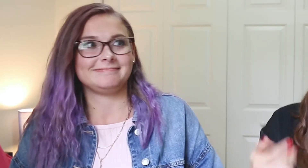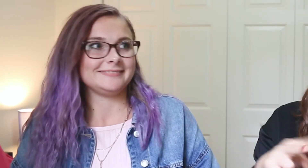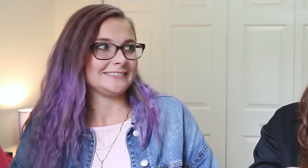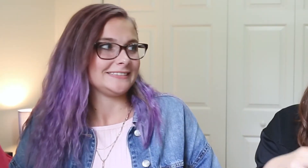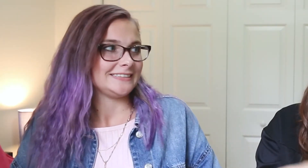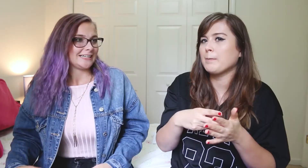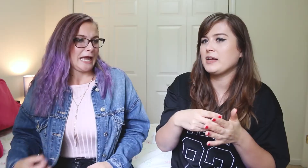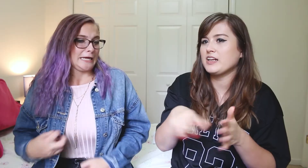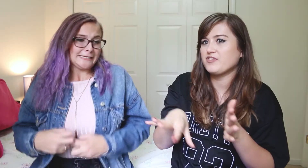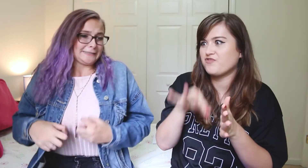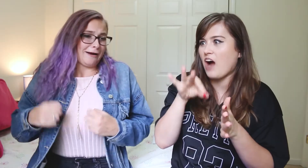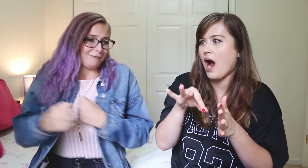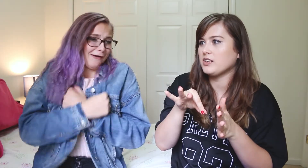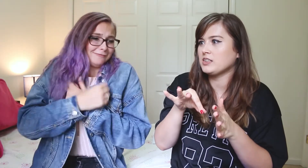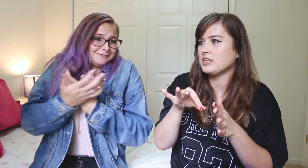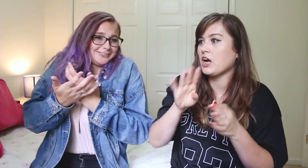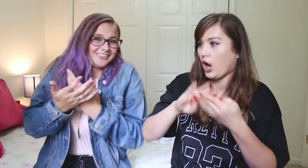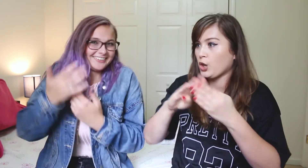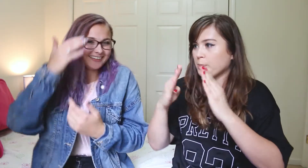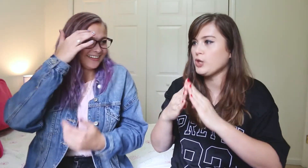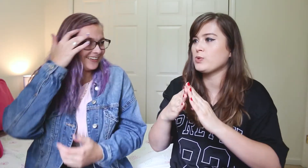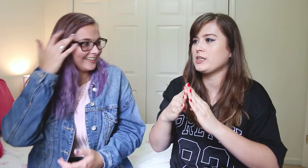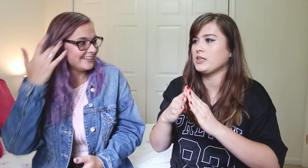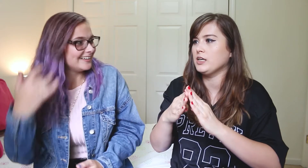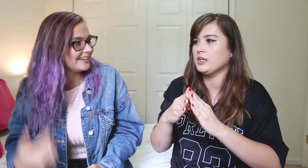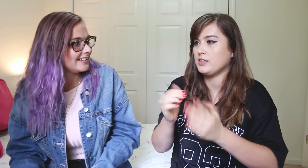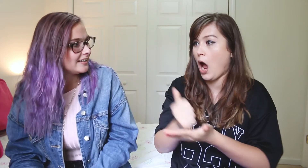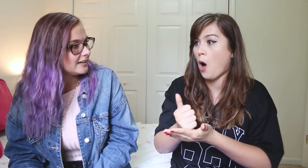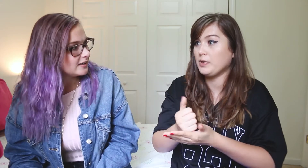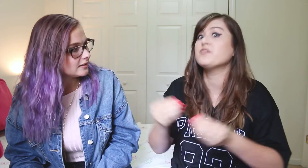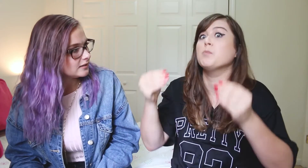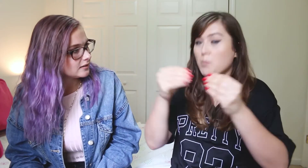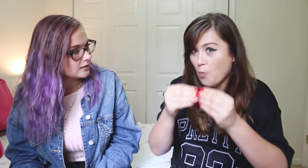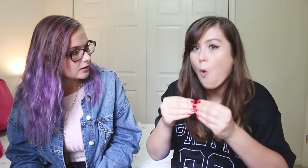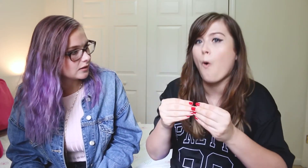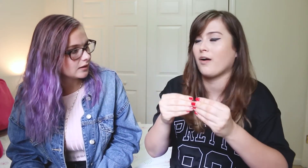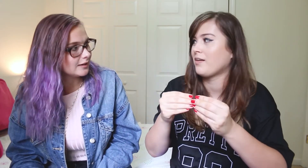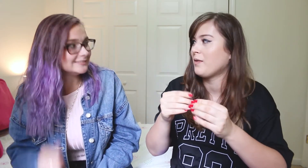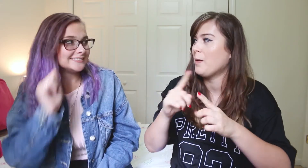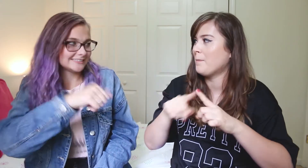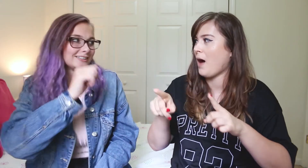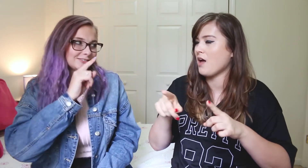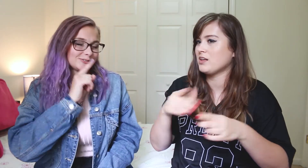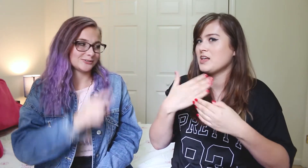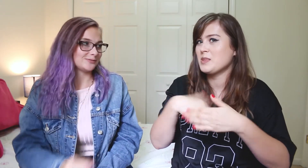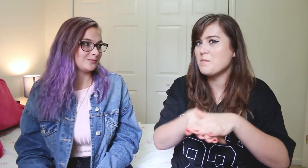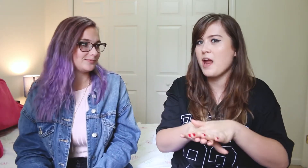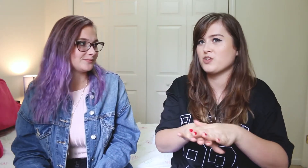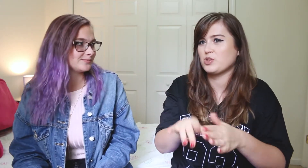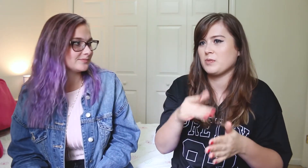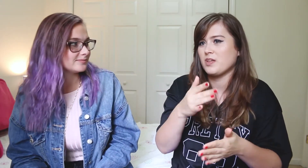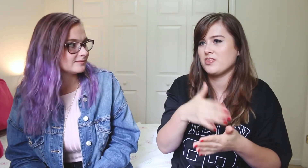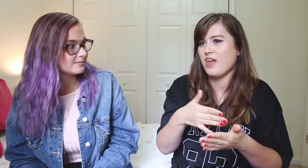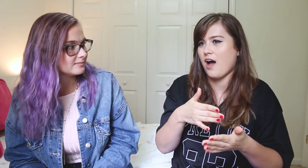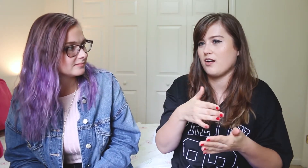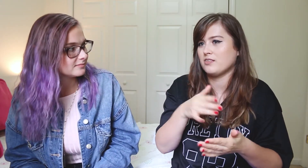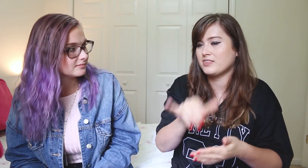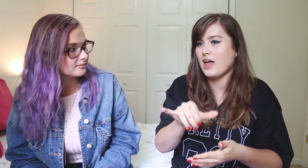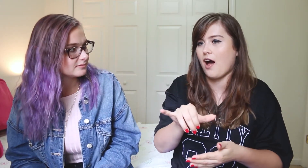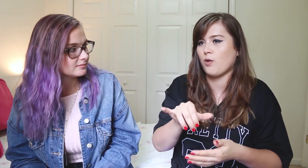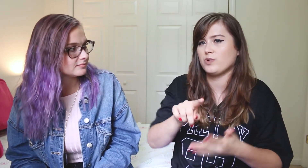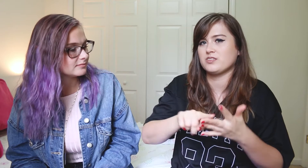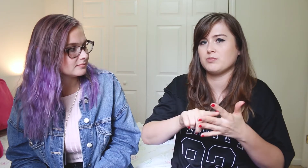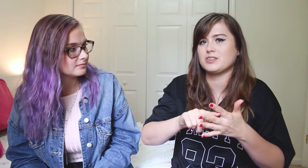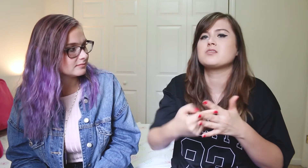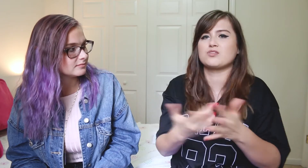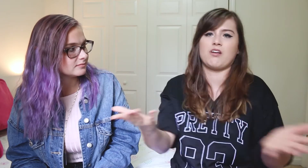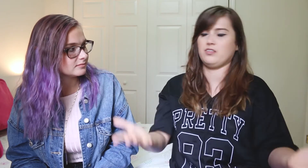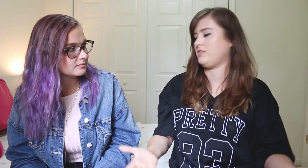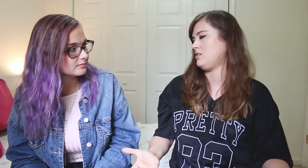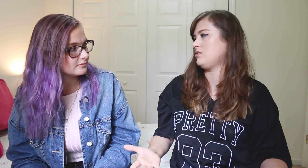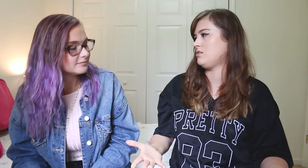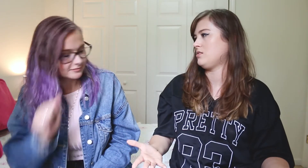I mean finding a community helps more, but being mainstreamed, that was the start.